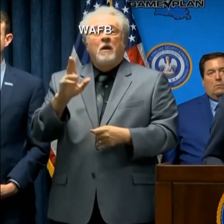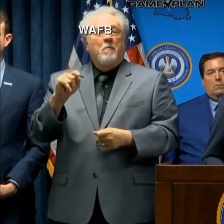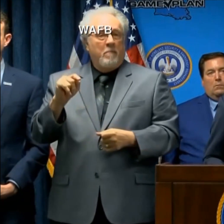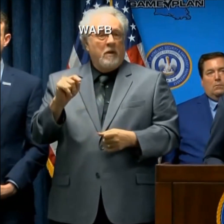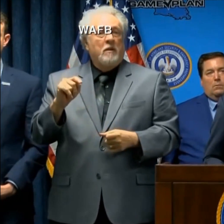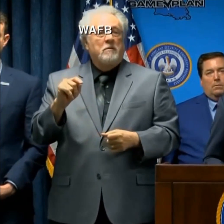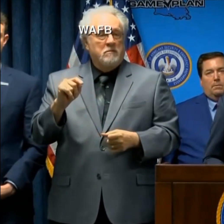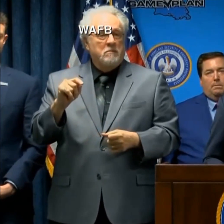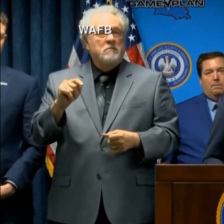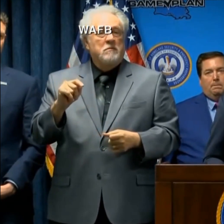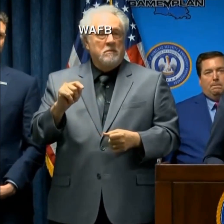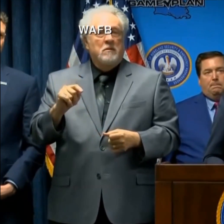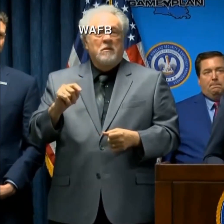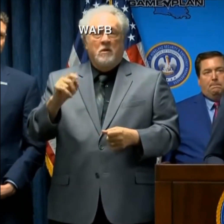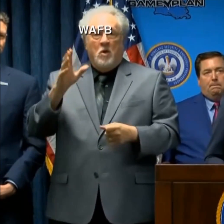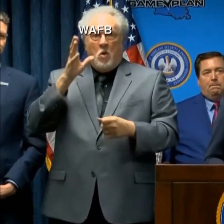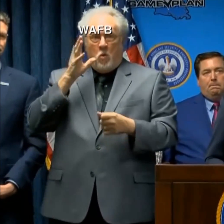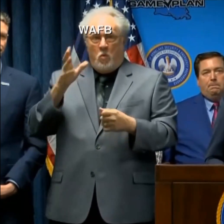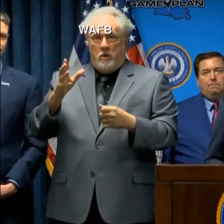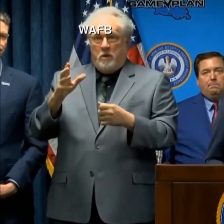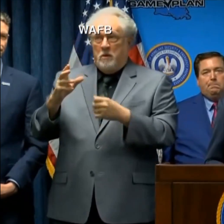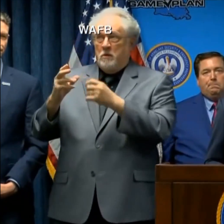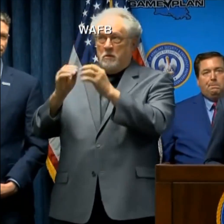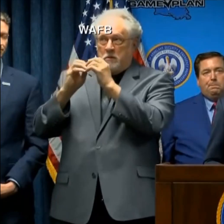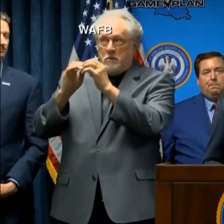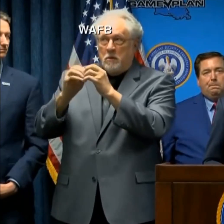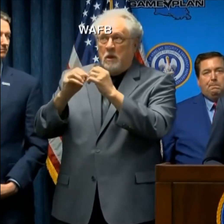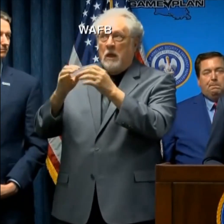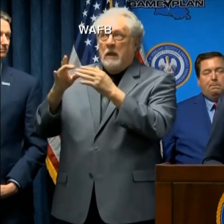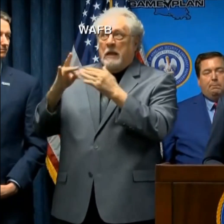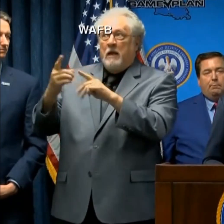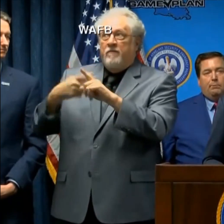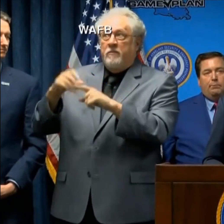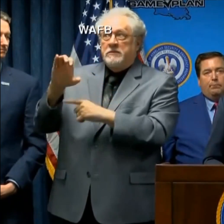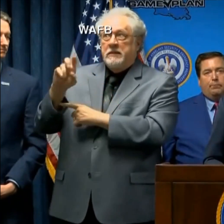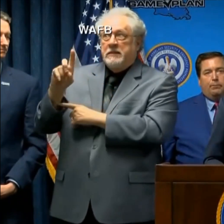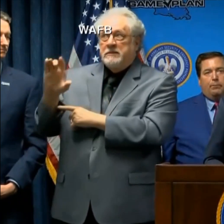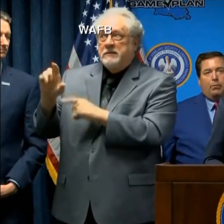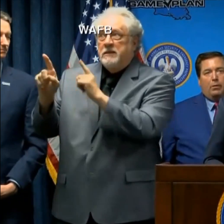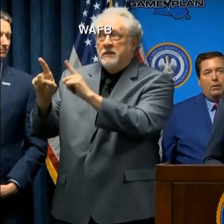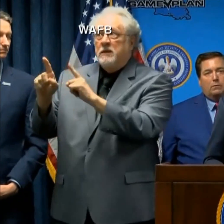be made in consultation with guidance we're receiving from CDC talking to the